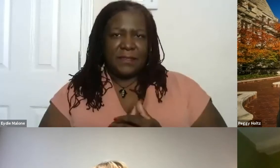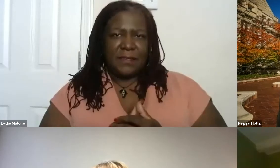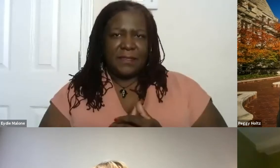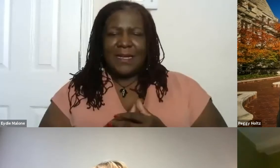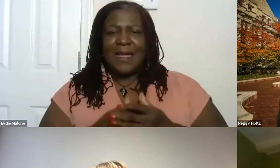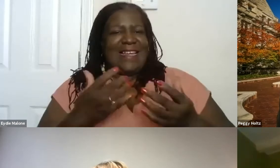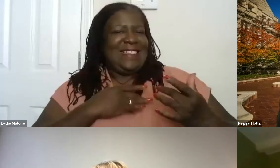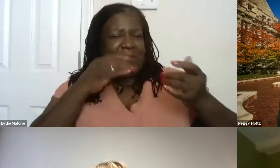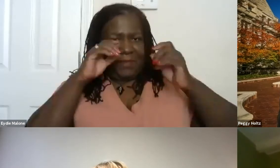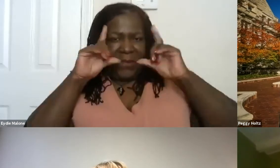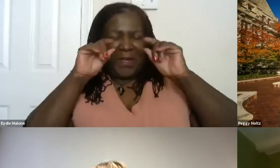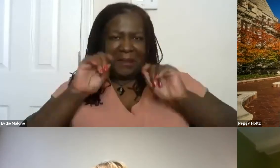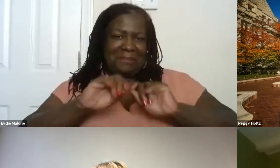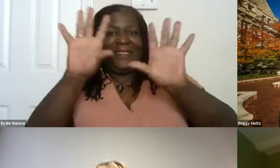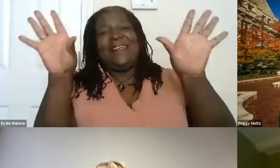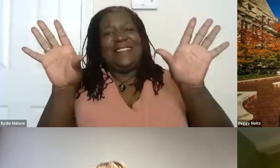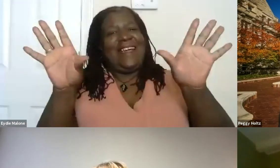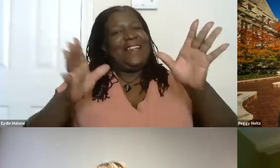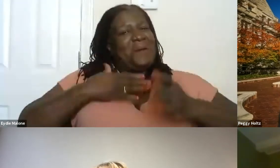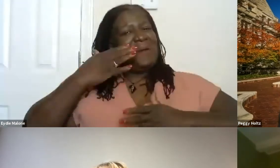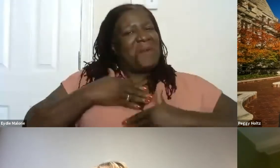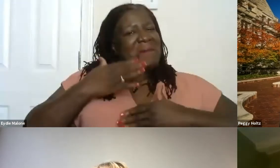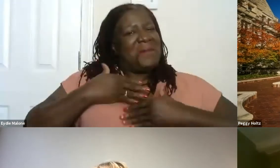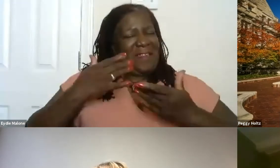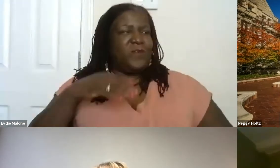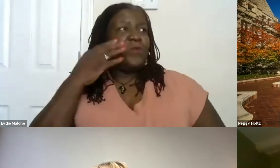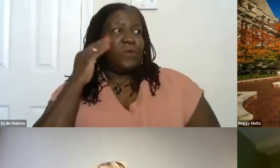all are. Even though you're not their parent you're going, oh, my gosh, is this her every